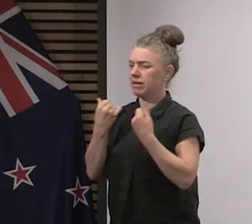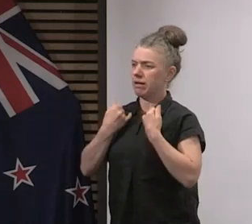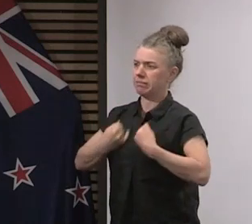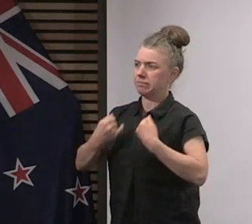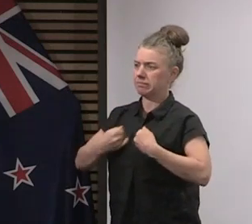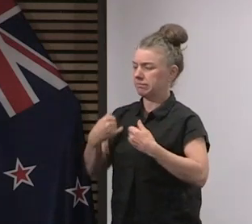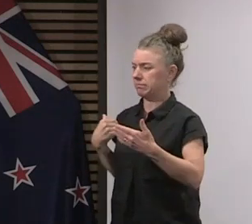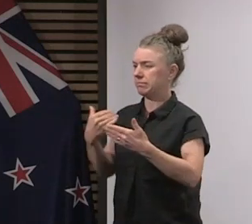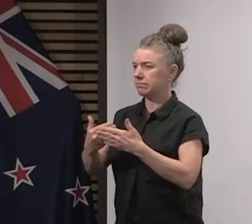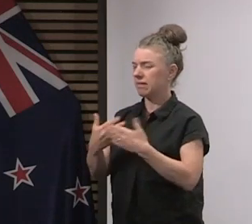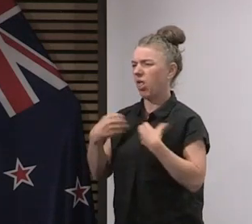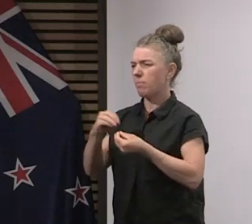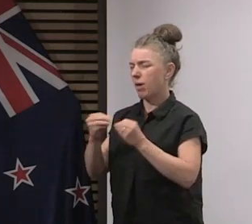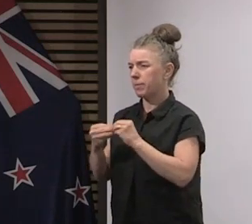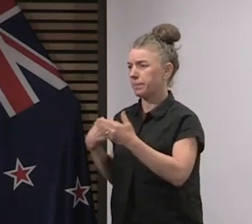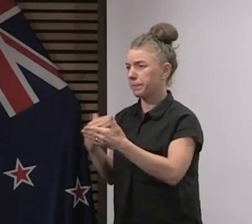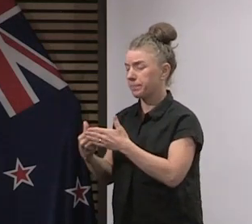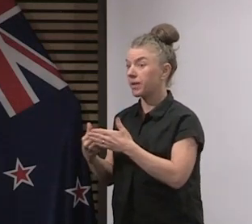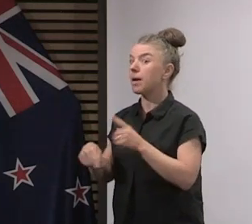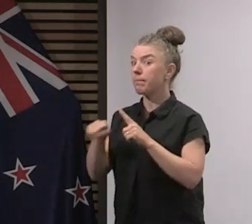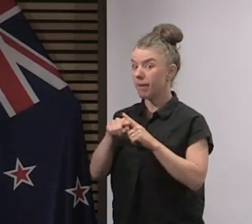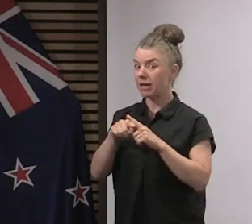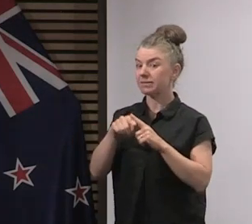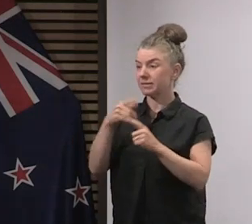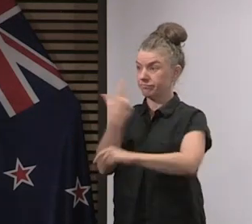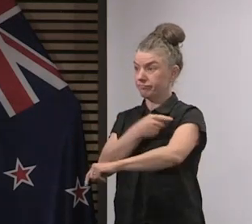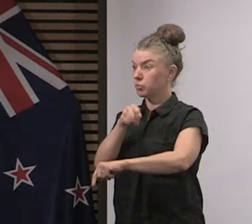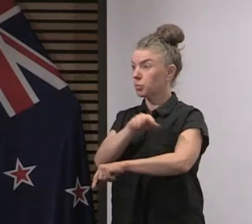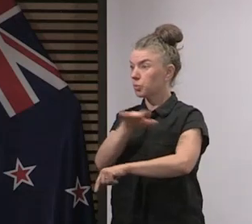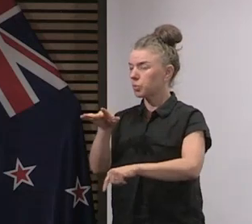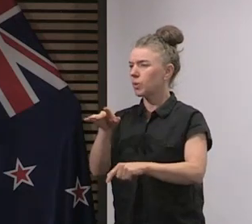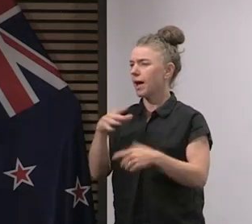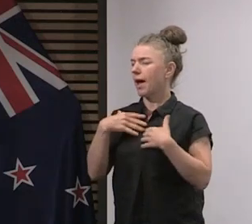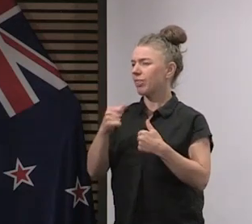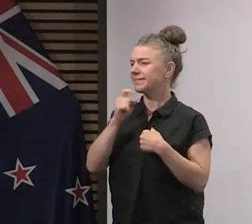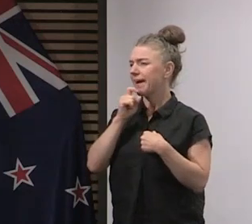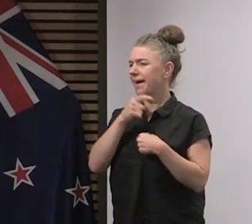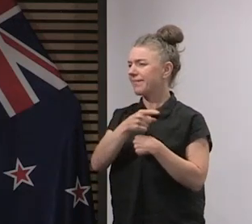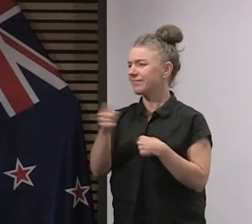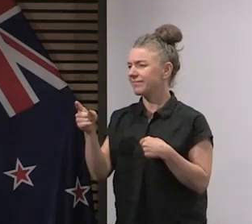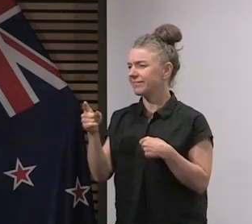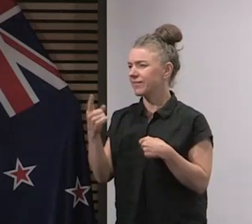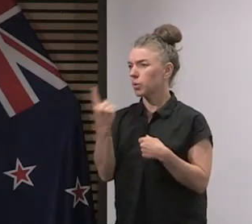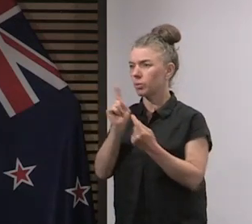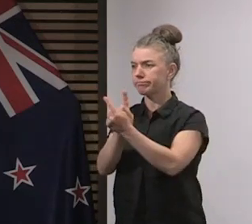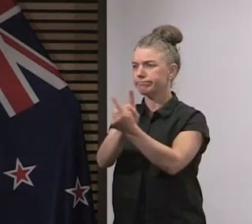vaccines distributed that was enough to cover the over 65s and those in the high priority groups and we were heading